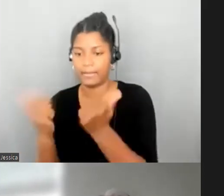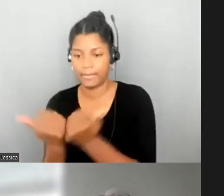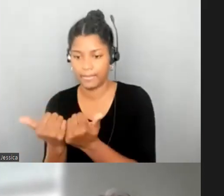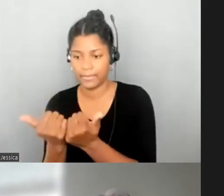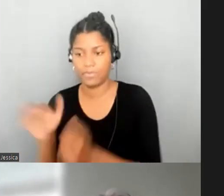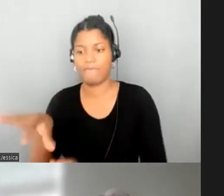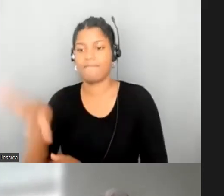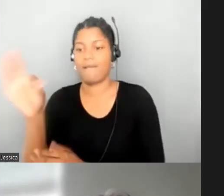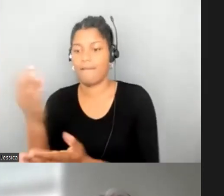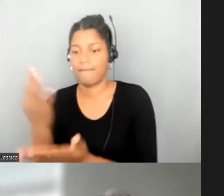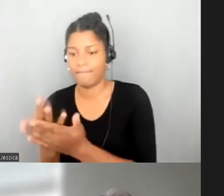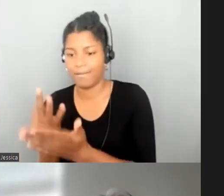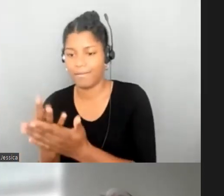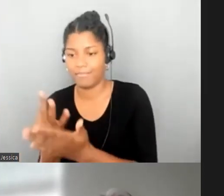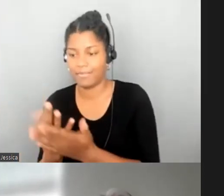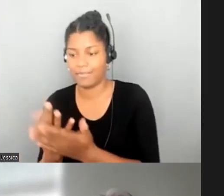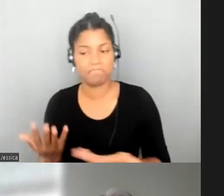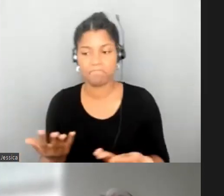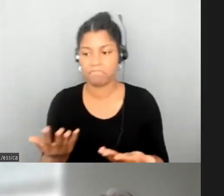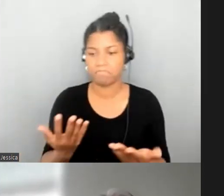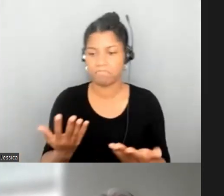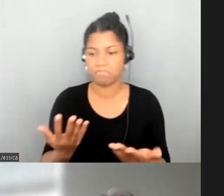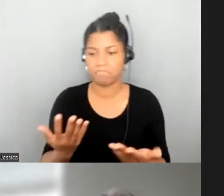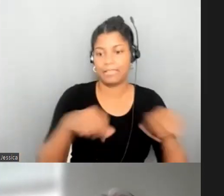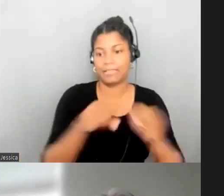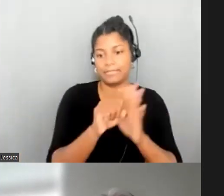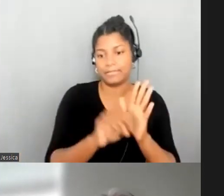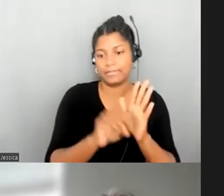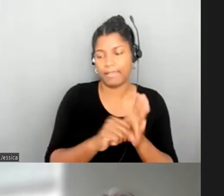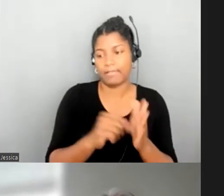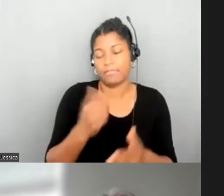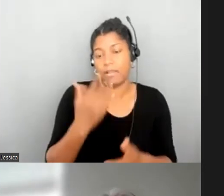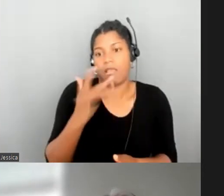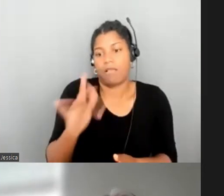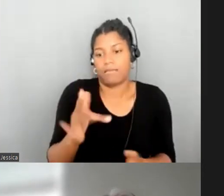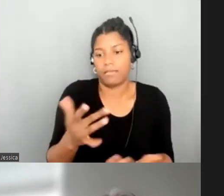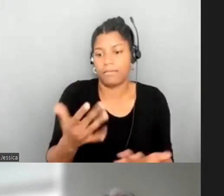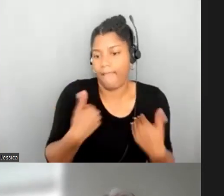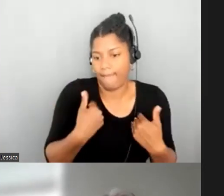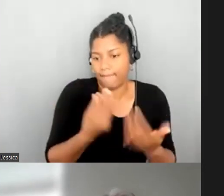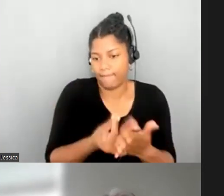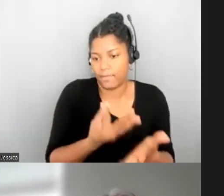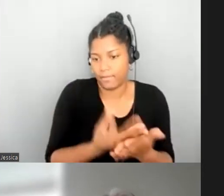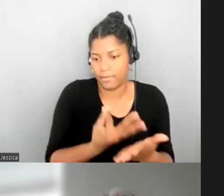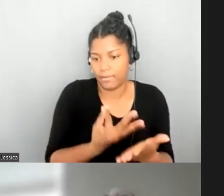to fund my program, I was fortunate to have the state of Minnesota that funded our program.